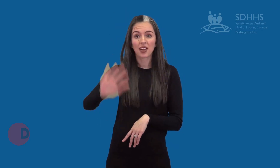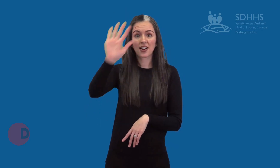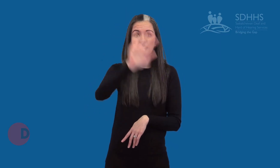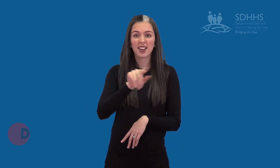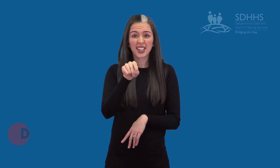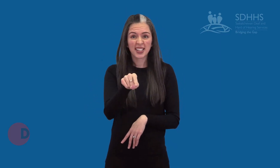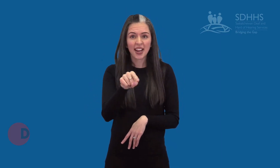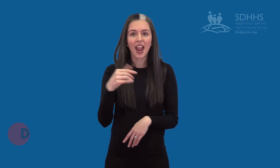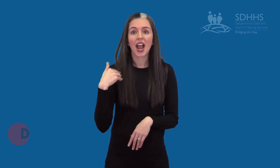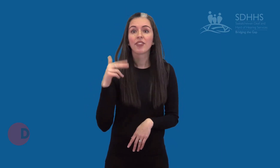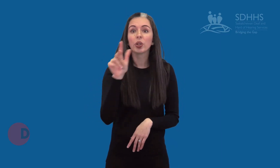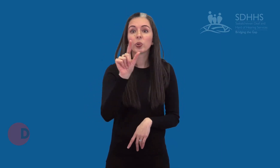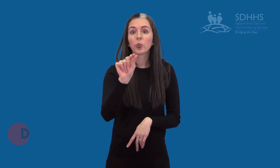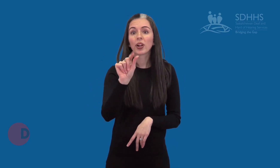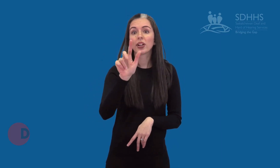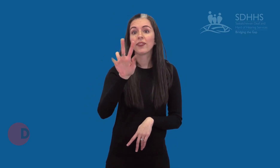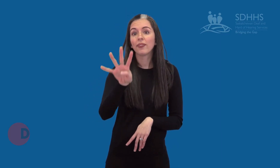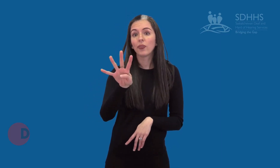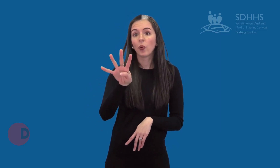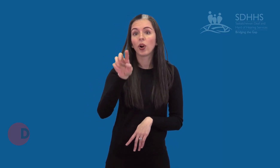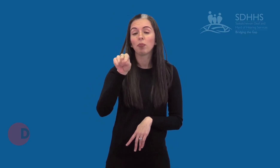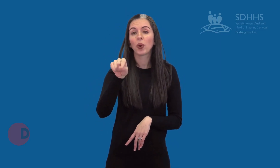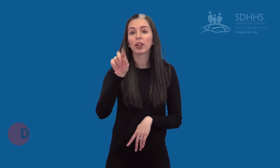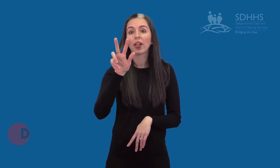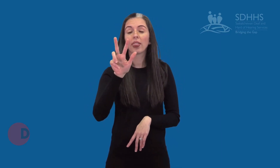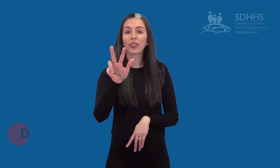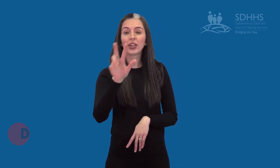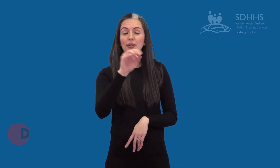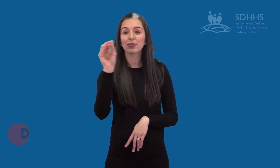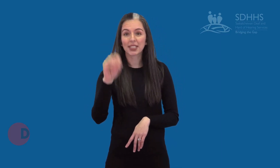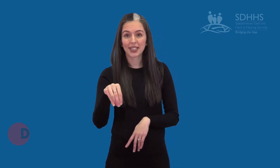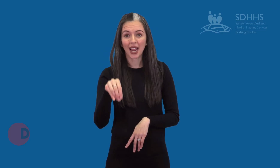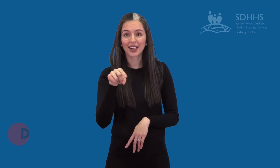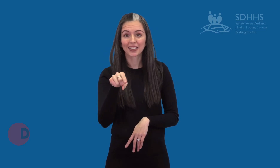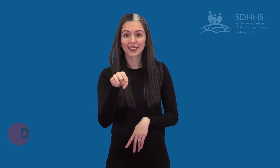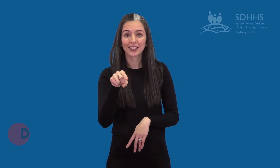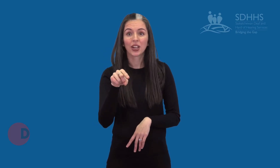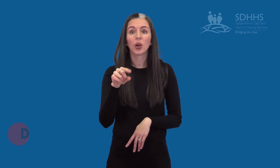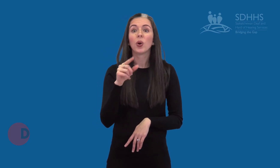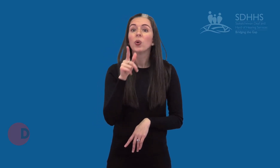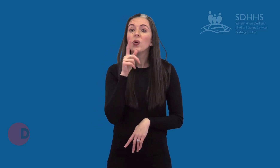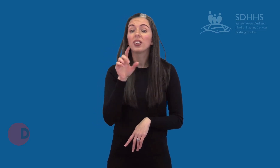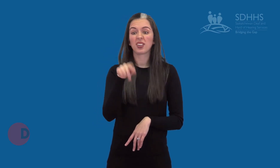24.3% between 15 and up have a disability.